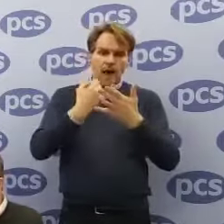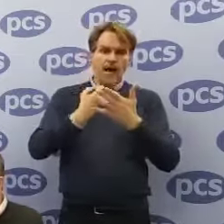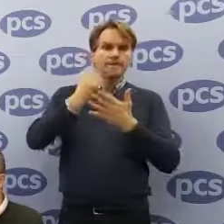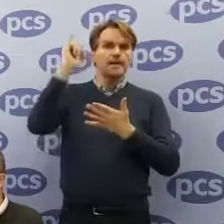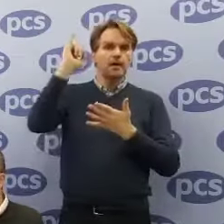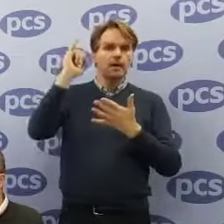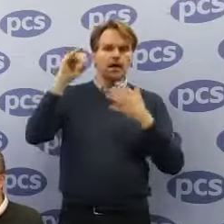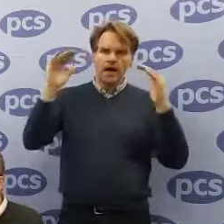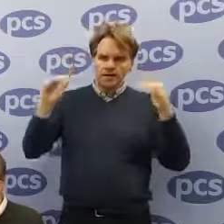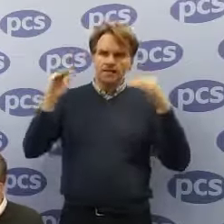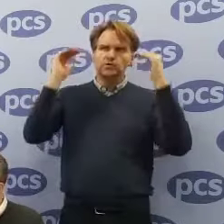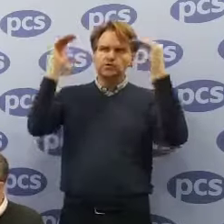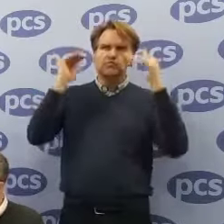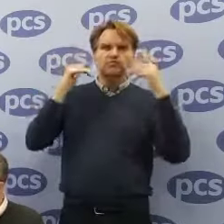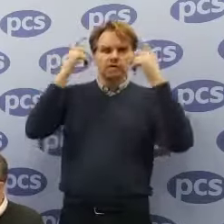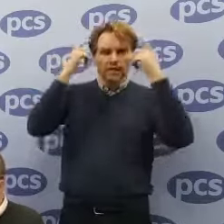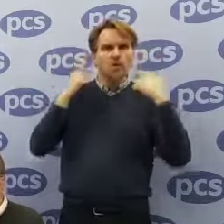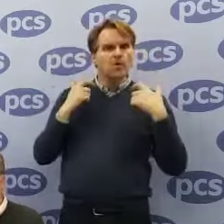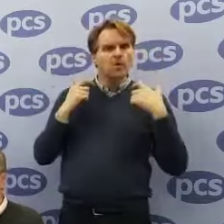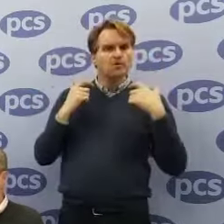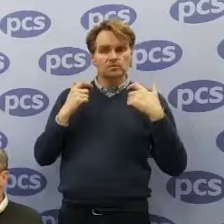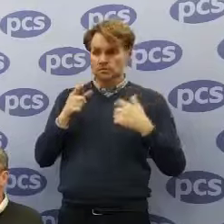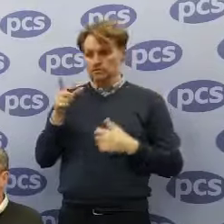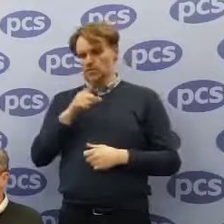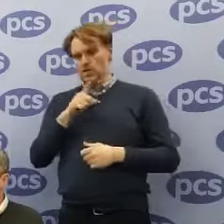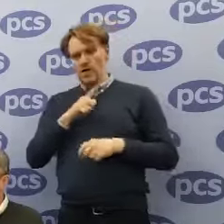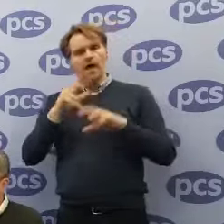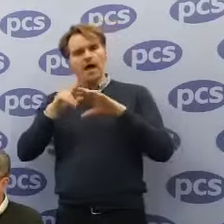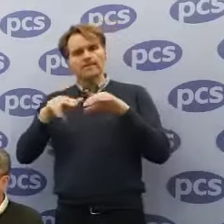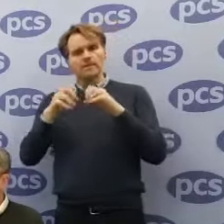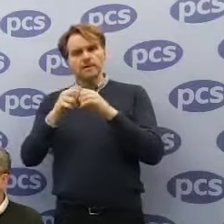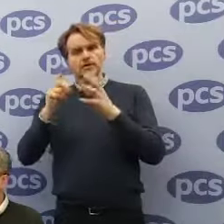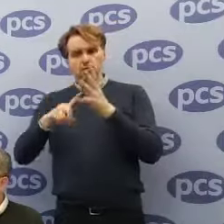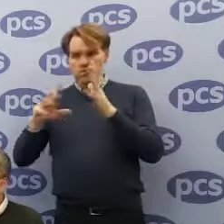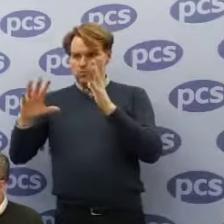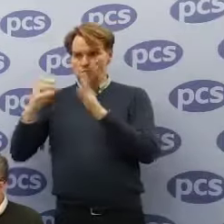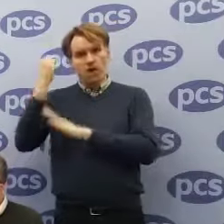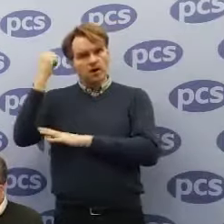going to be now that the FBU have won and therefore we need, and are taking, urgent